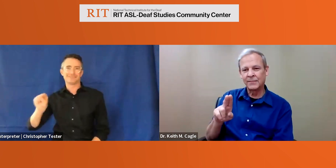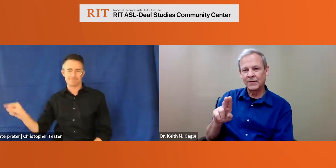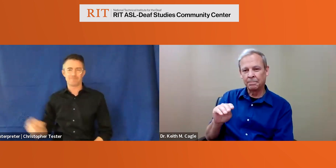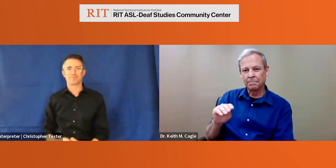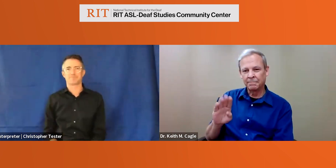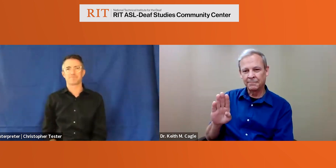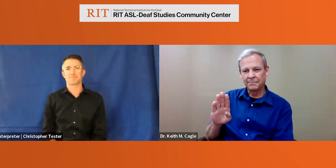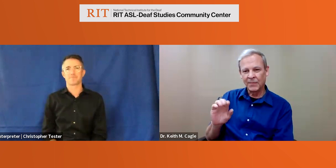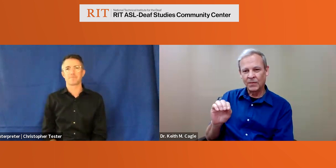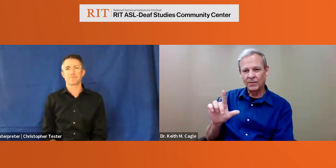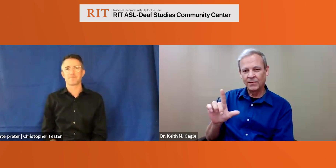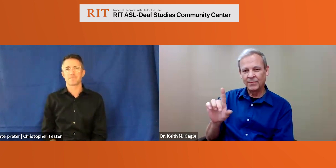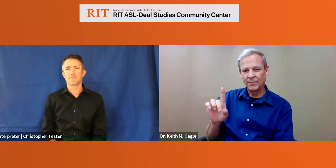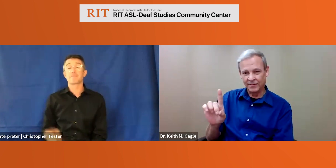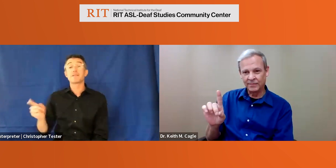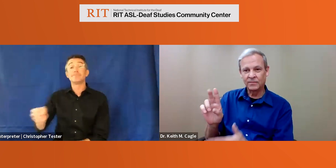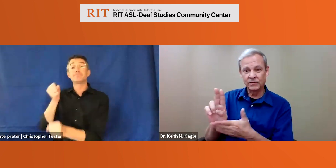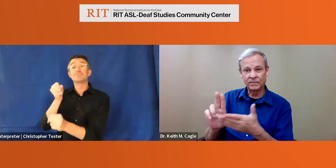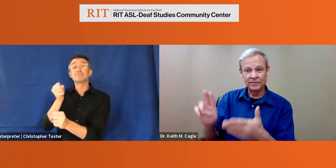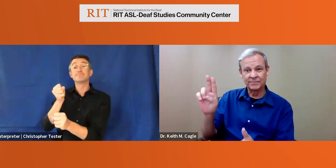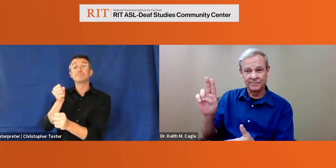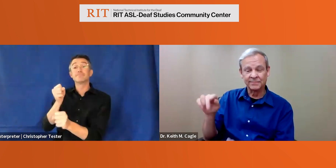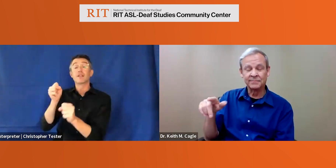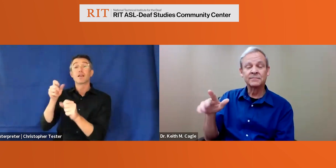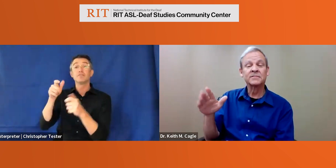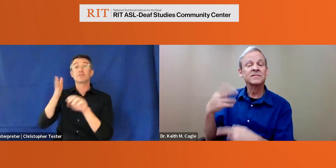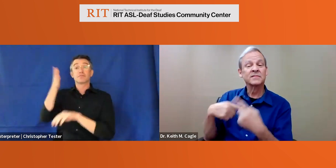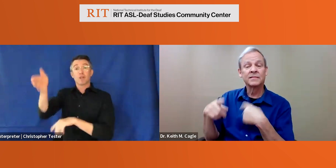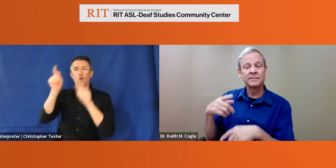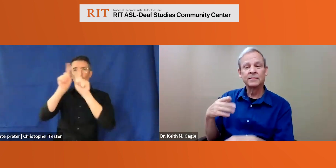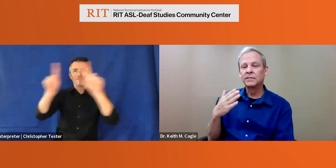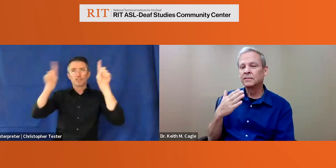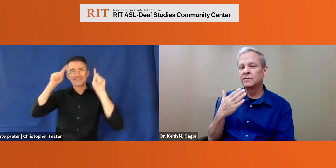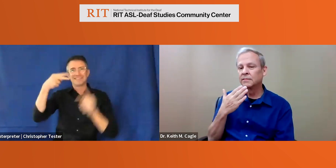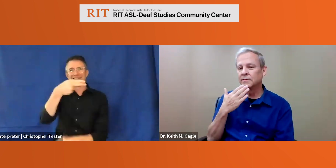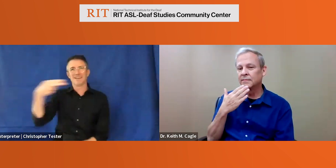He entered Humboldt University.